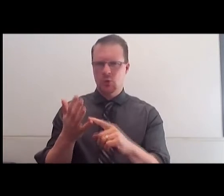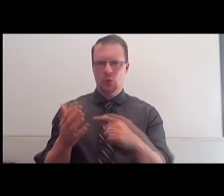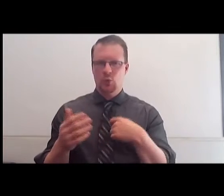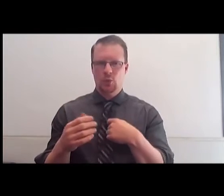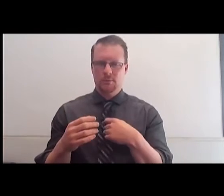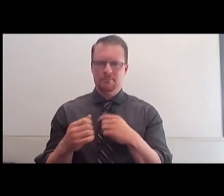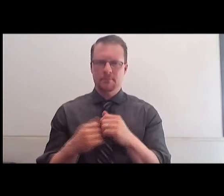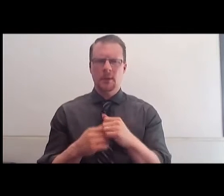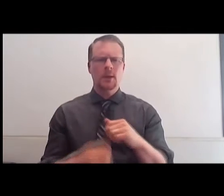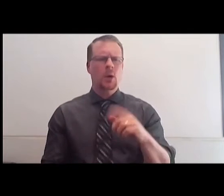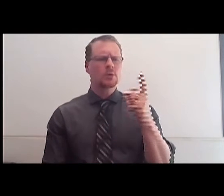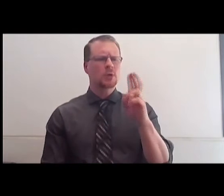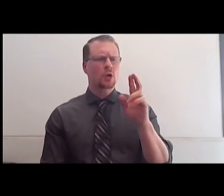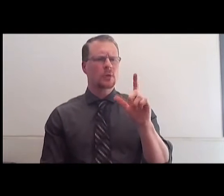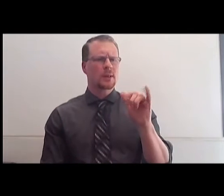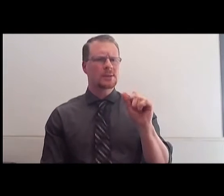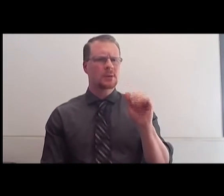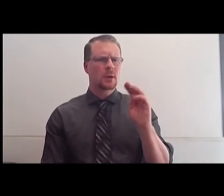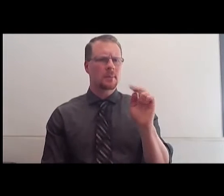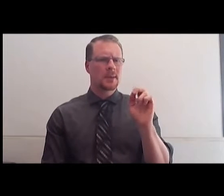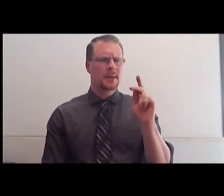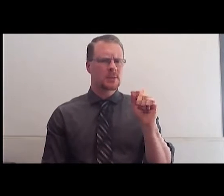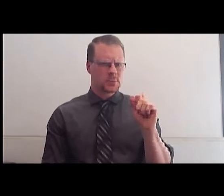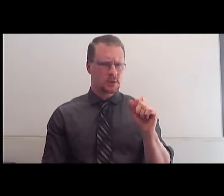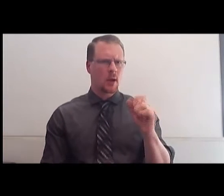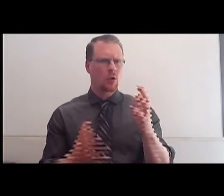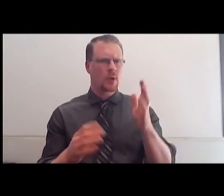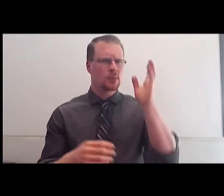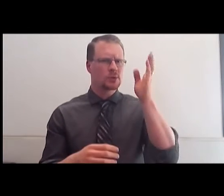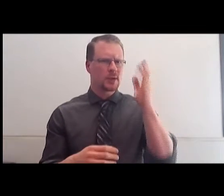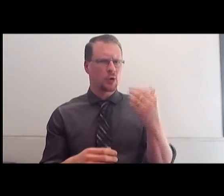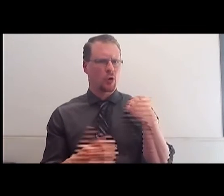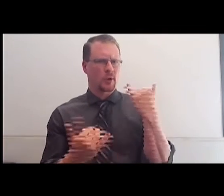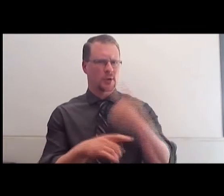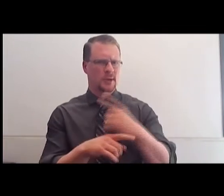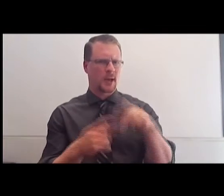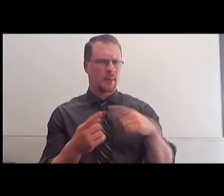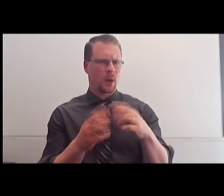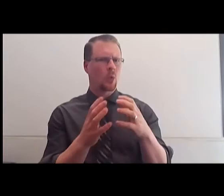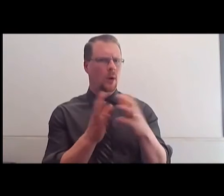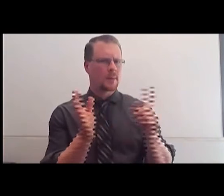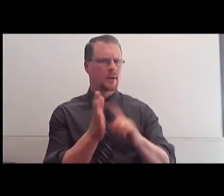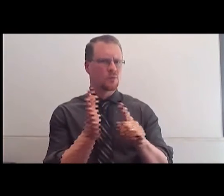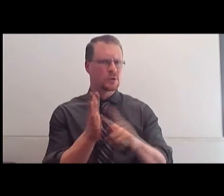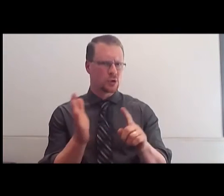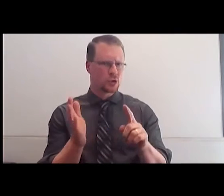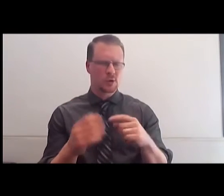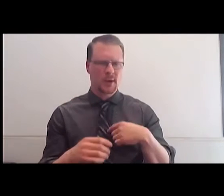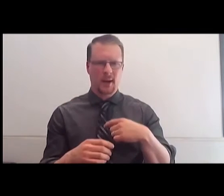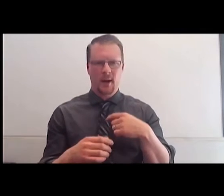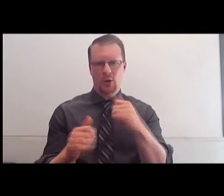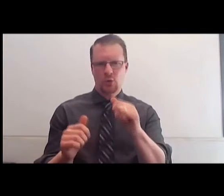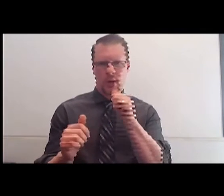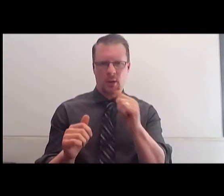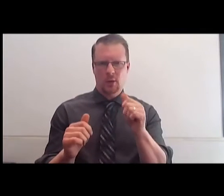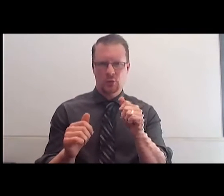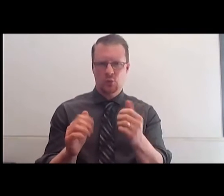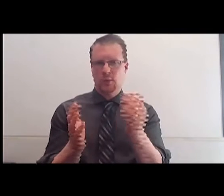Some examples are listed on the screen. Dr. Lisa Meeks has already presented earlier today about quite a bit of research.